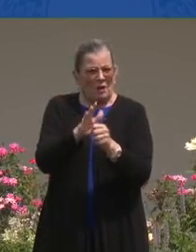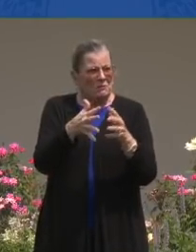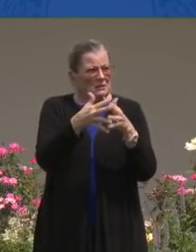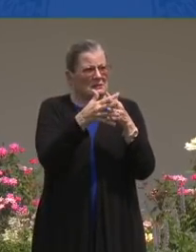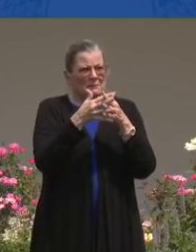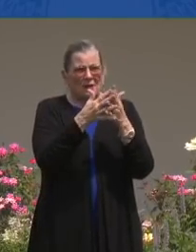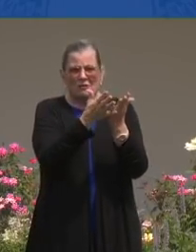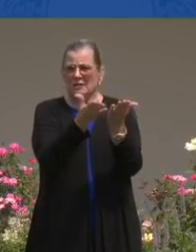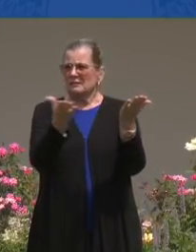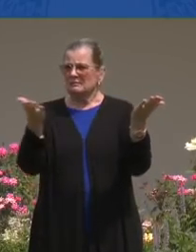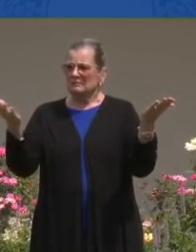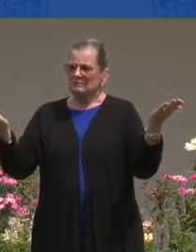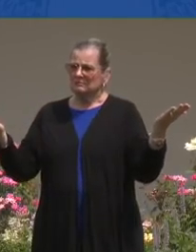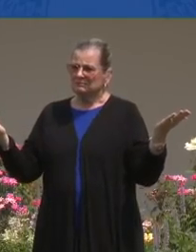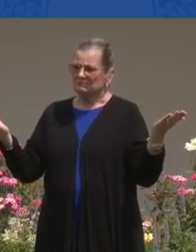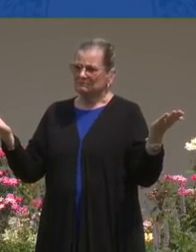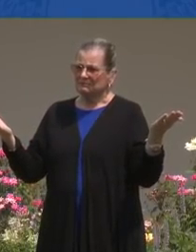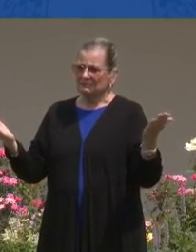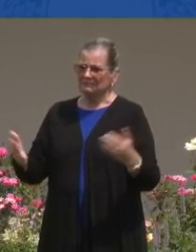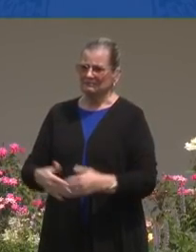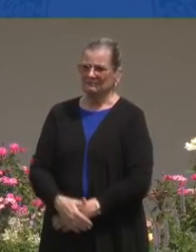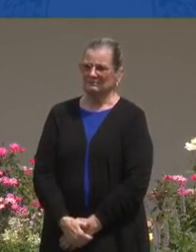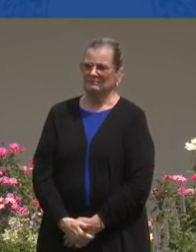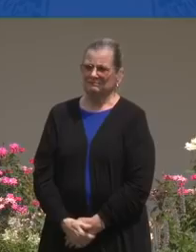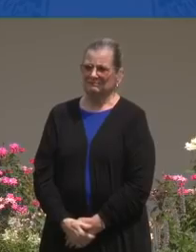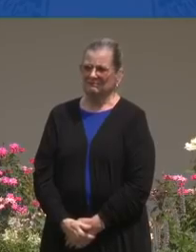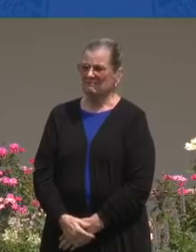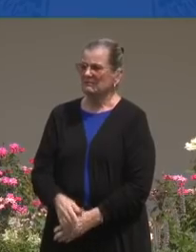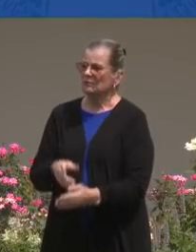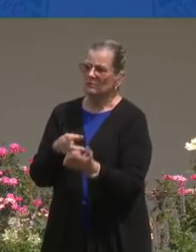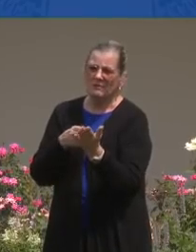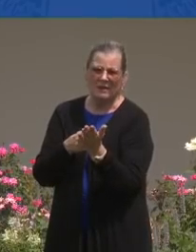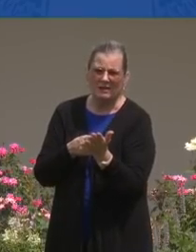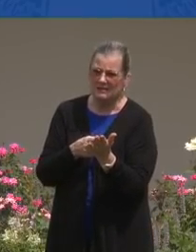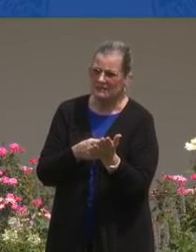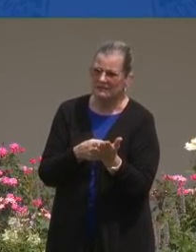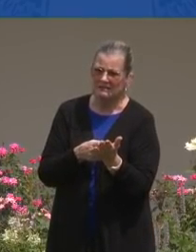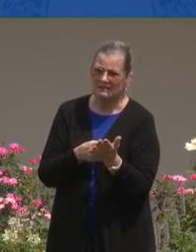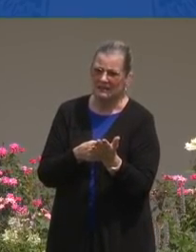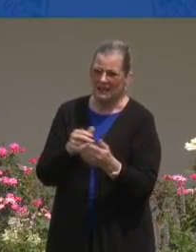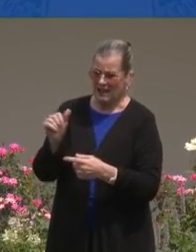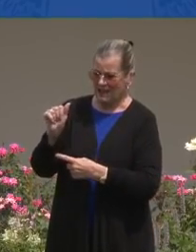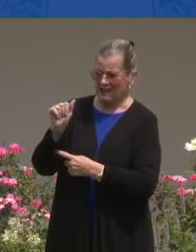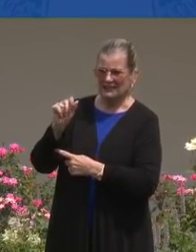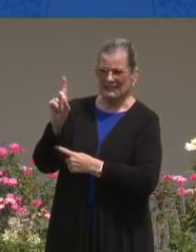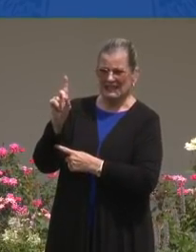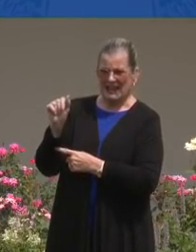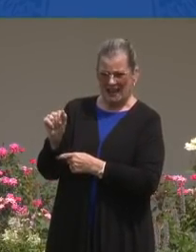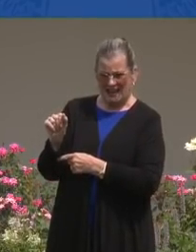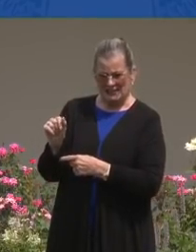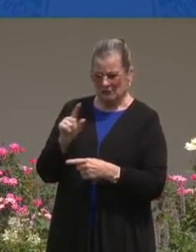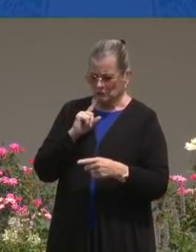At the same time, truth must be told. The ADA was a very important beginning,